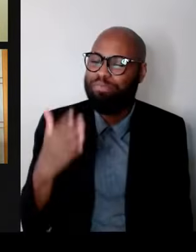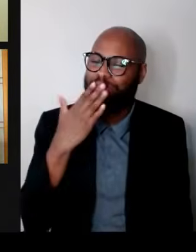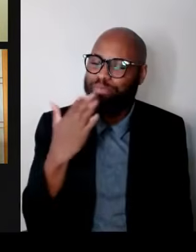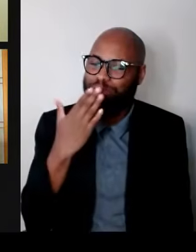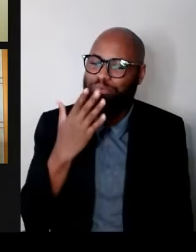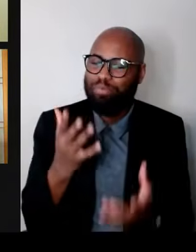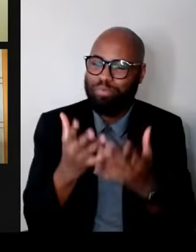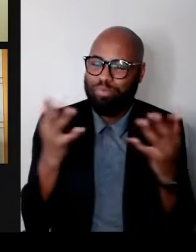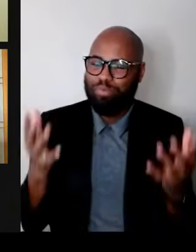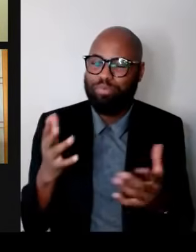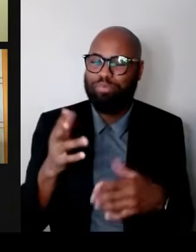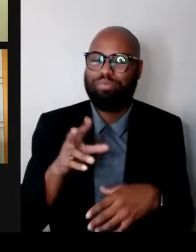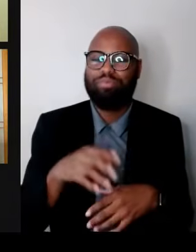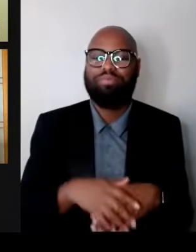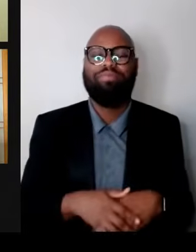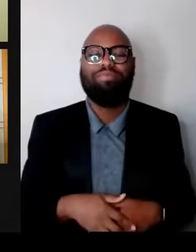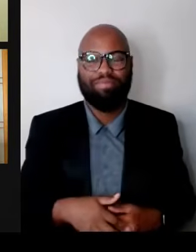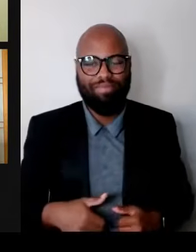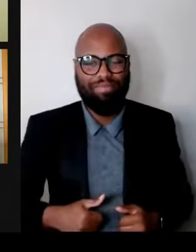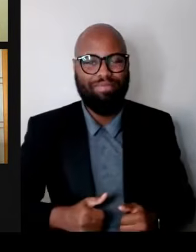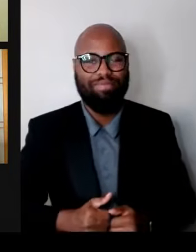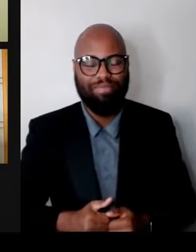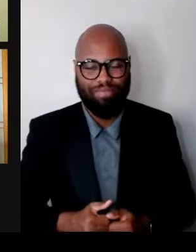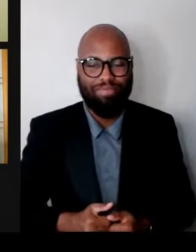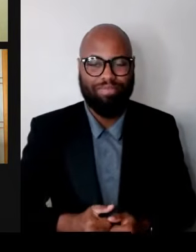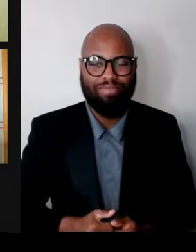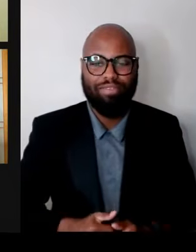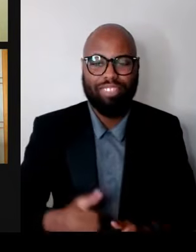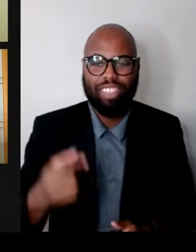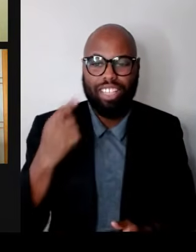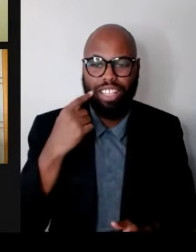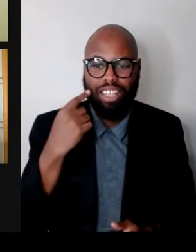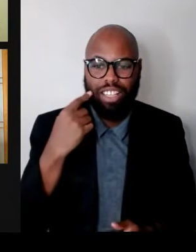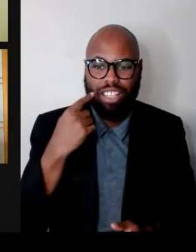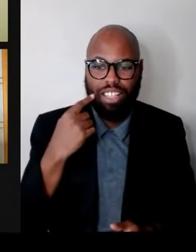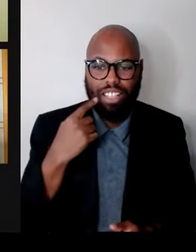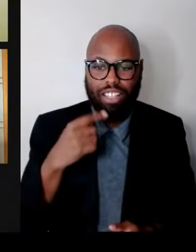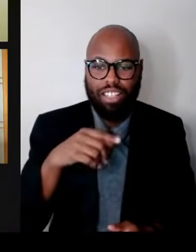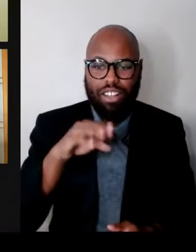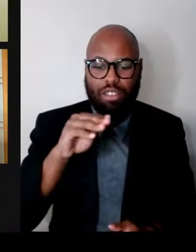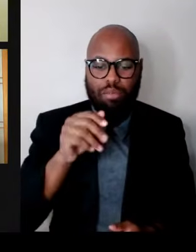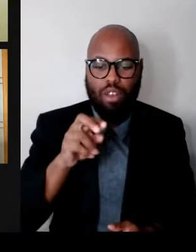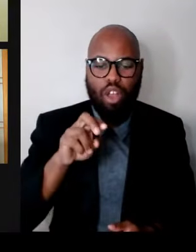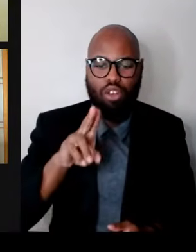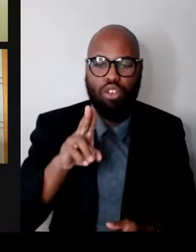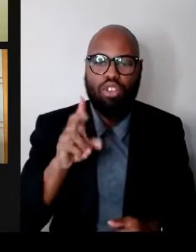Maru, I know you have to hop off in a moment. So let me just ask you this question,